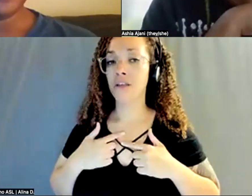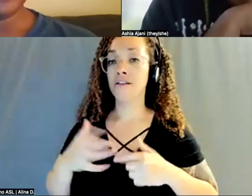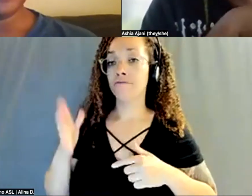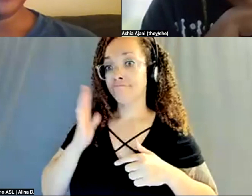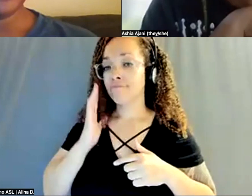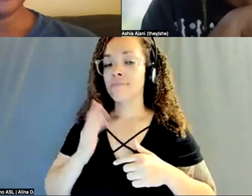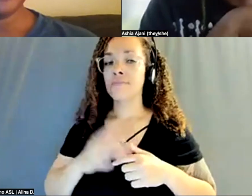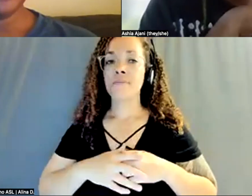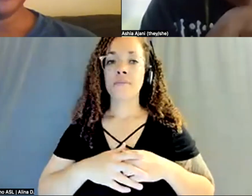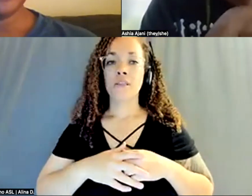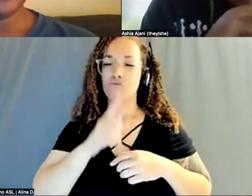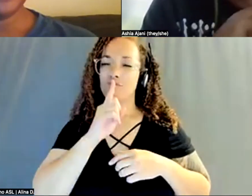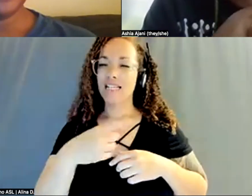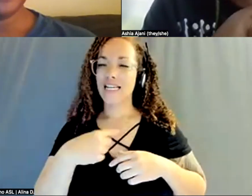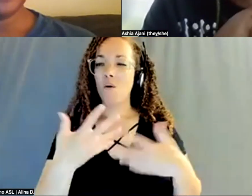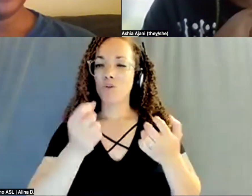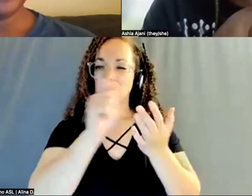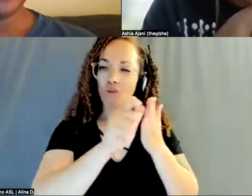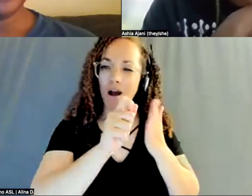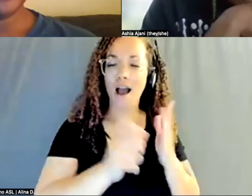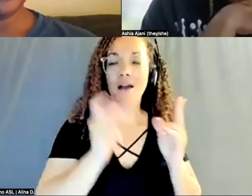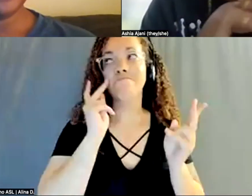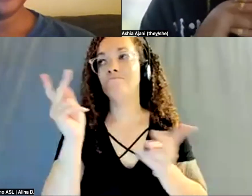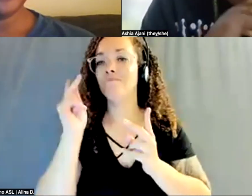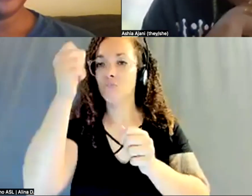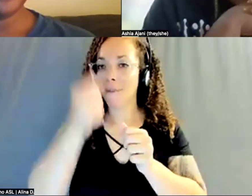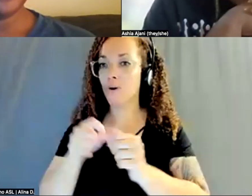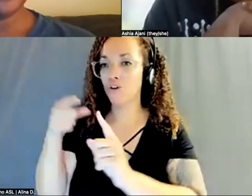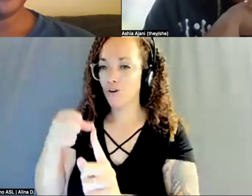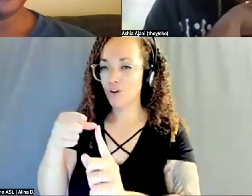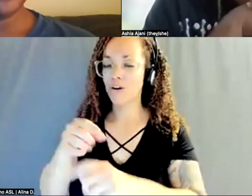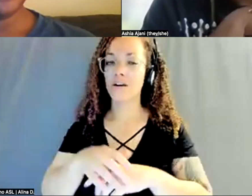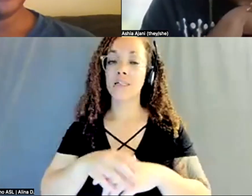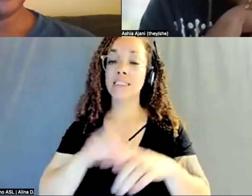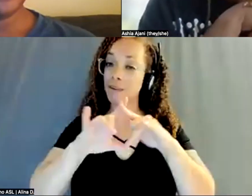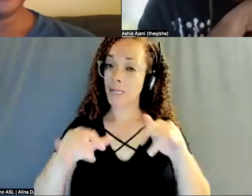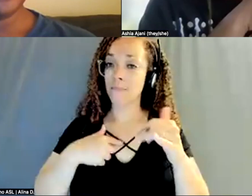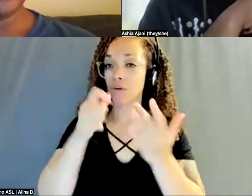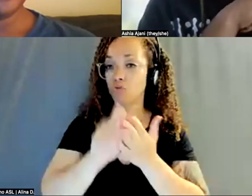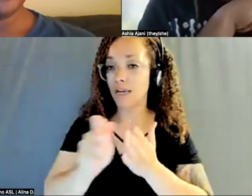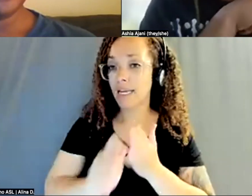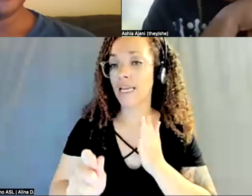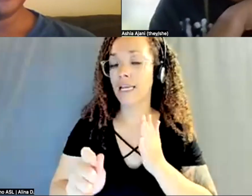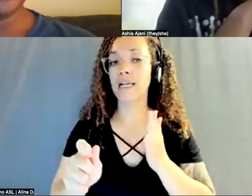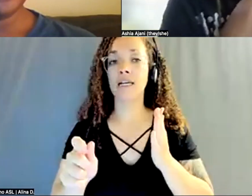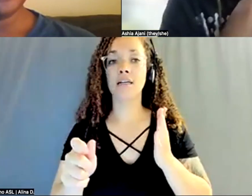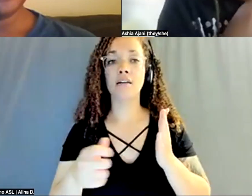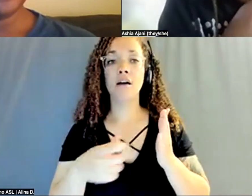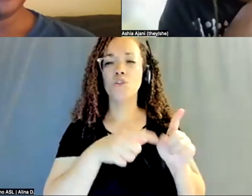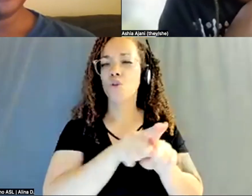like, write to remember. But as I was writing and you know, as I was also speaking, and hanging out with some other family members,